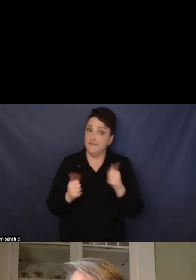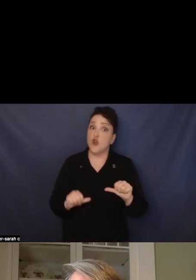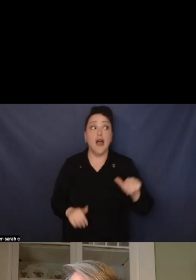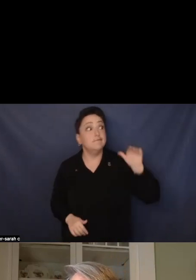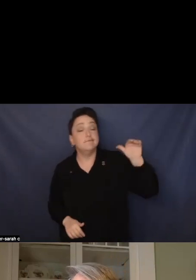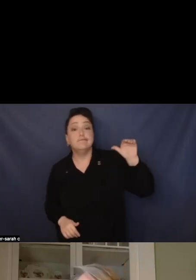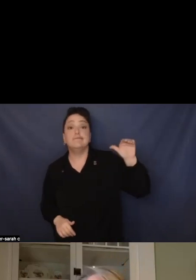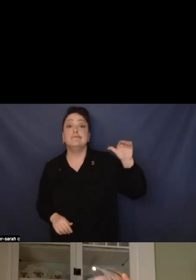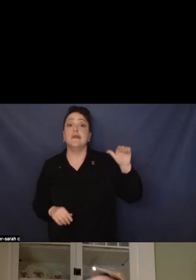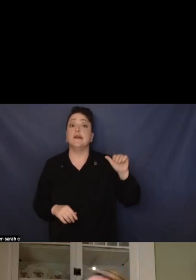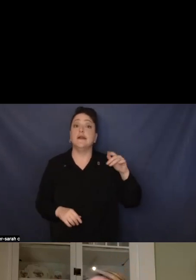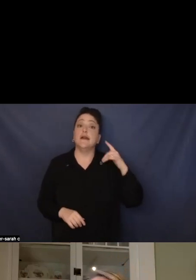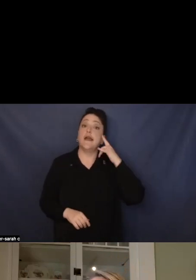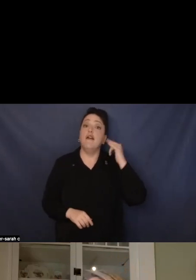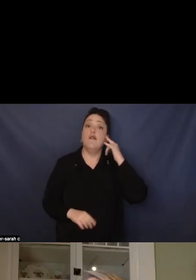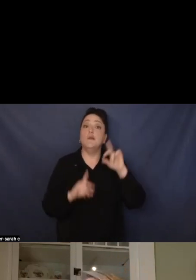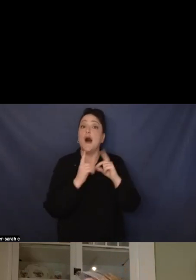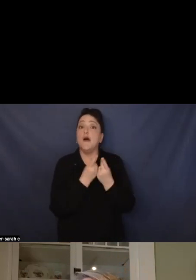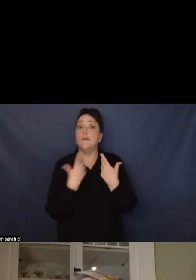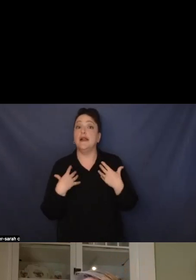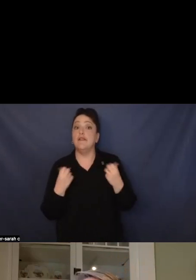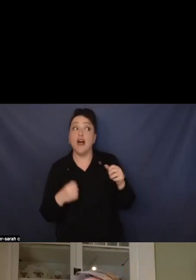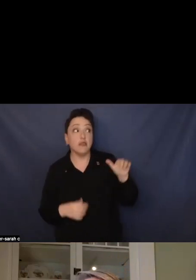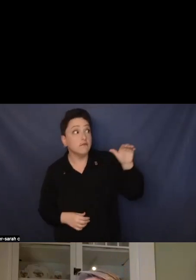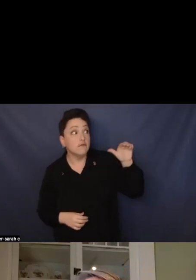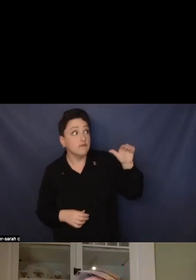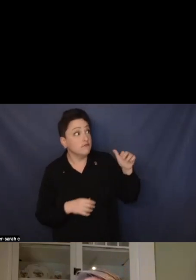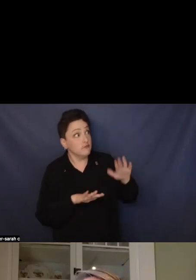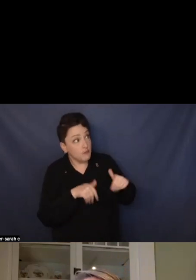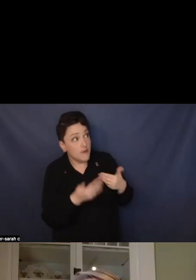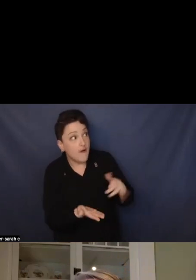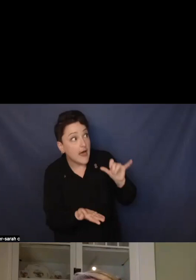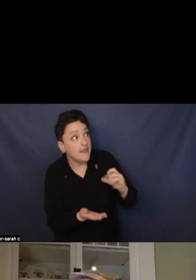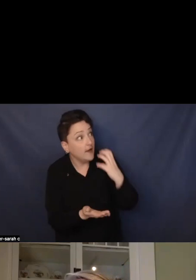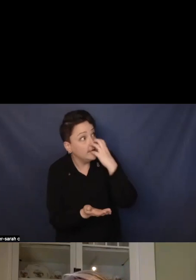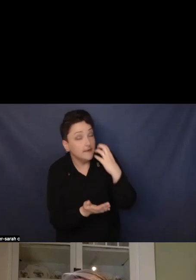high risk. But currently, it's only available for people who are in the healthcare and scientific